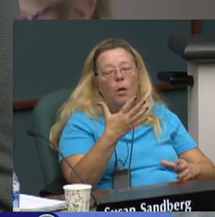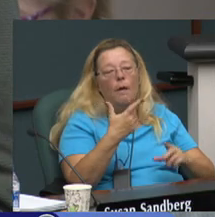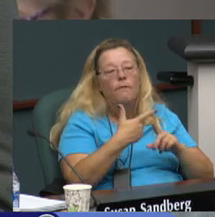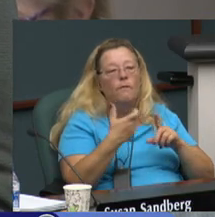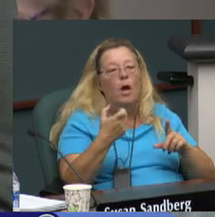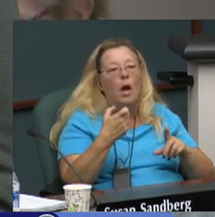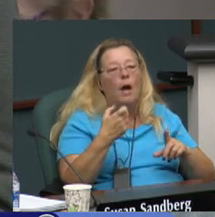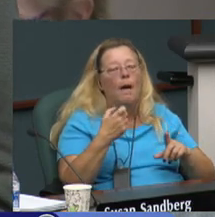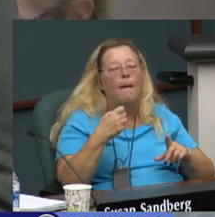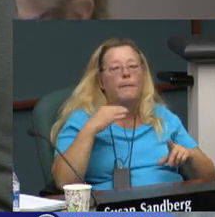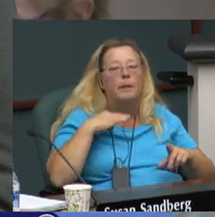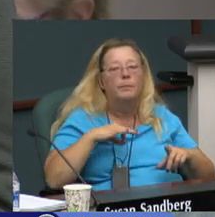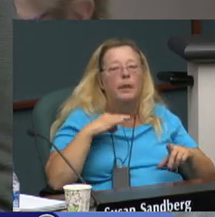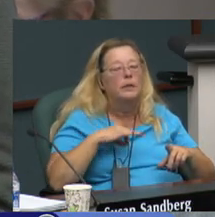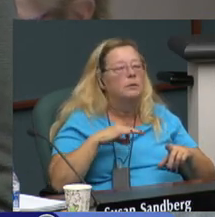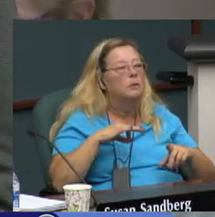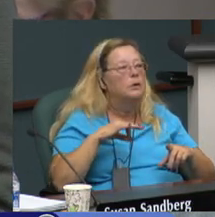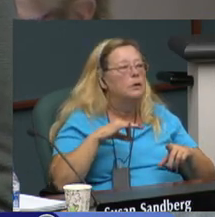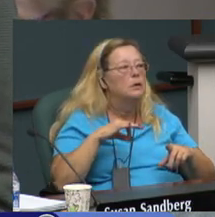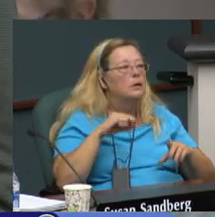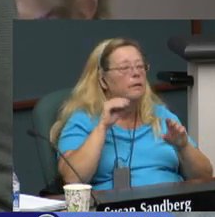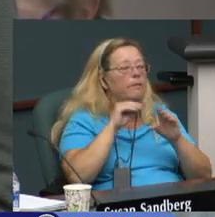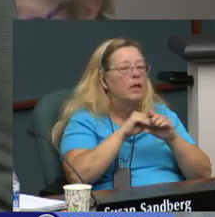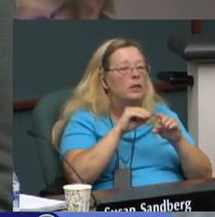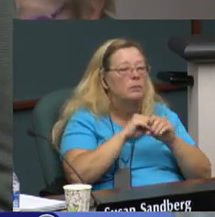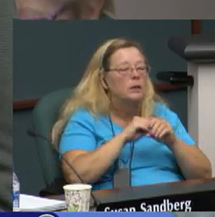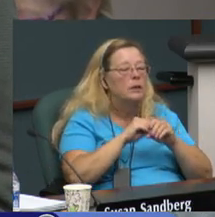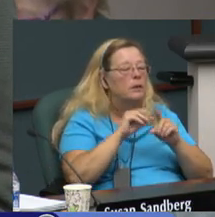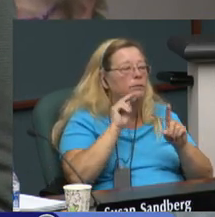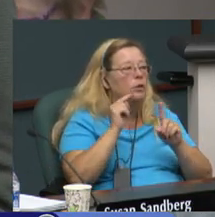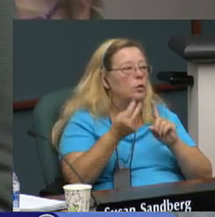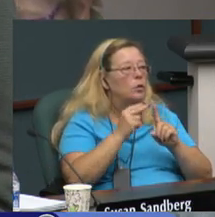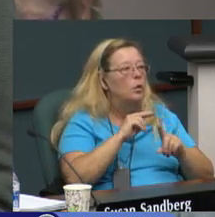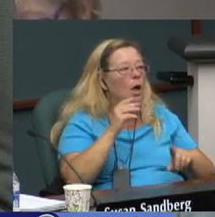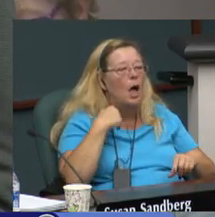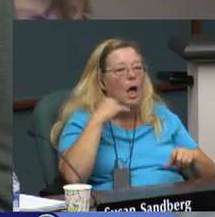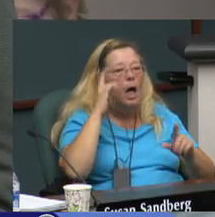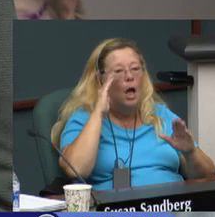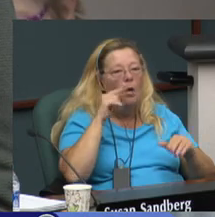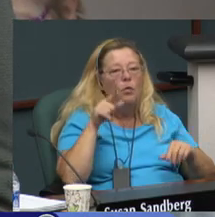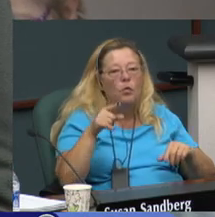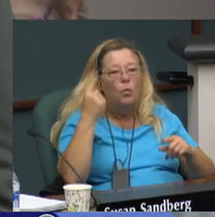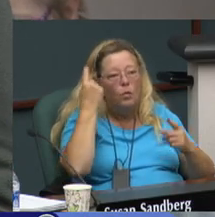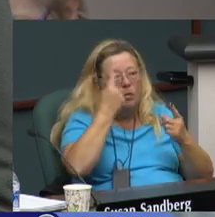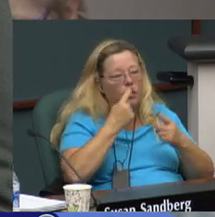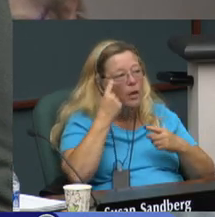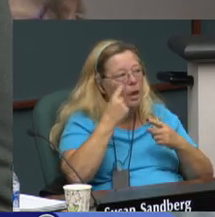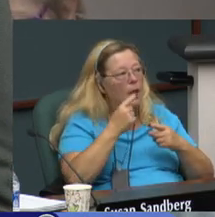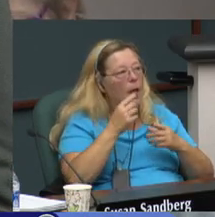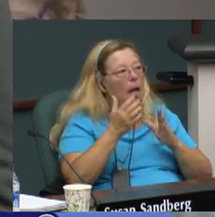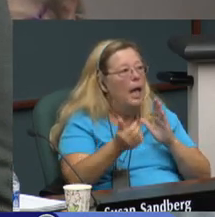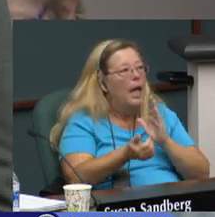so I would hope that you would think in terms of an amendment that builds into